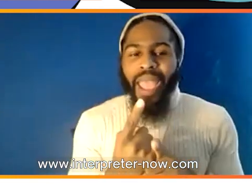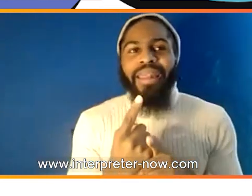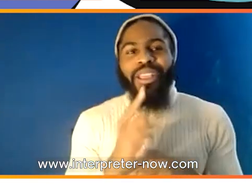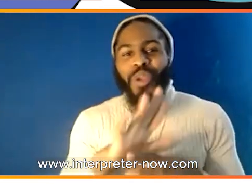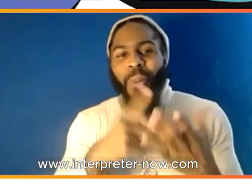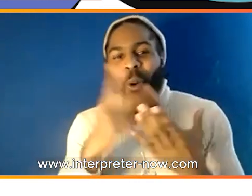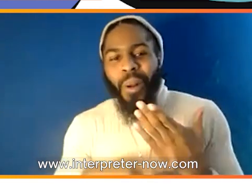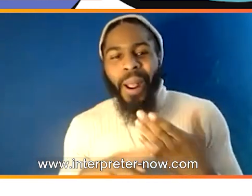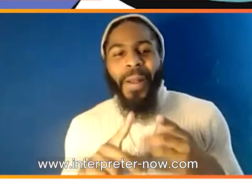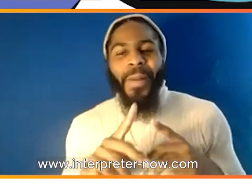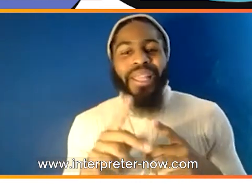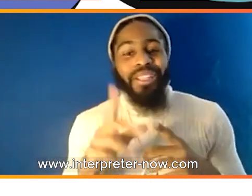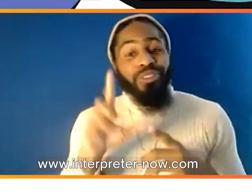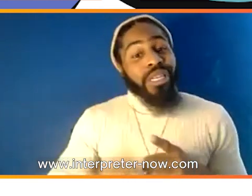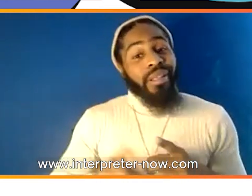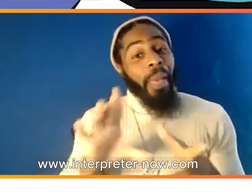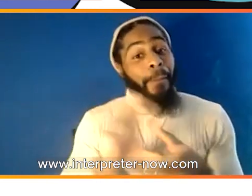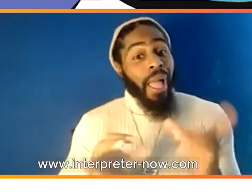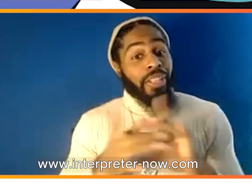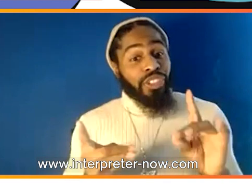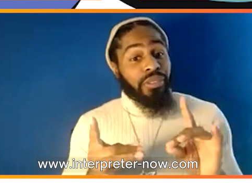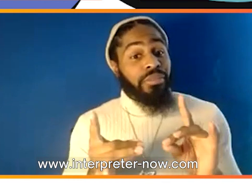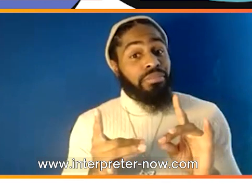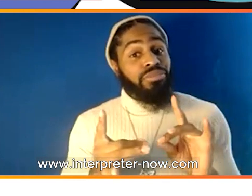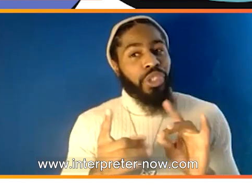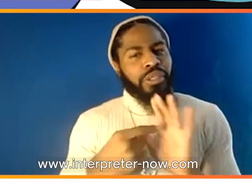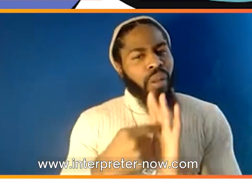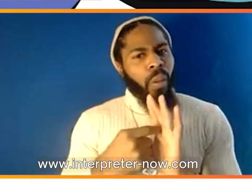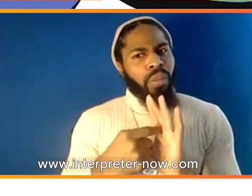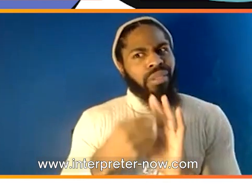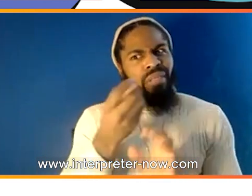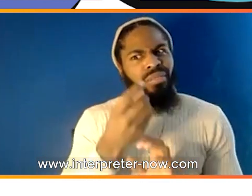that says: "It's a safe space for you here. You're going to learn, you're going to grow,